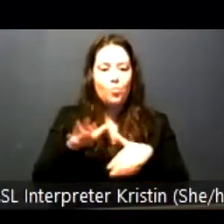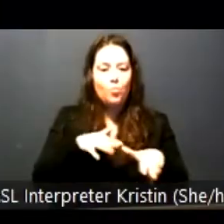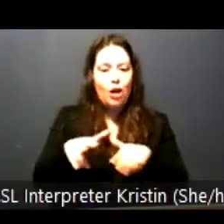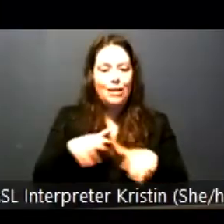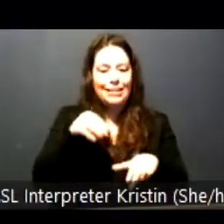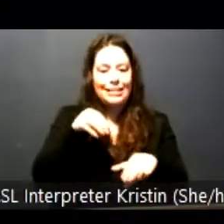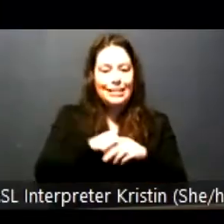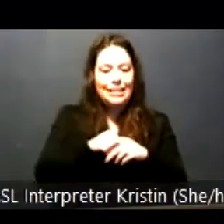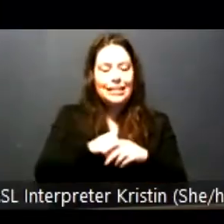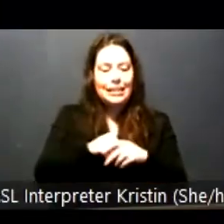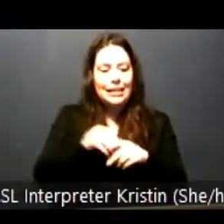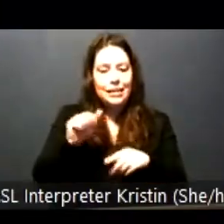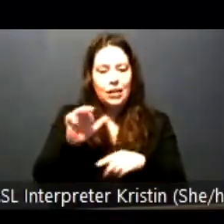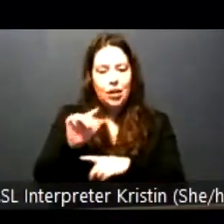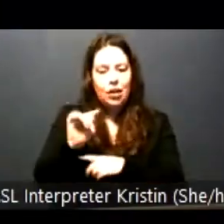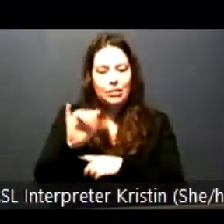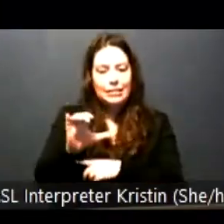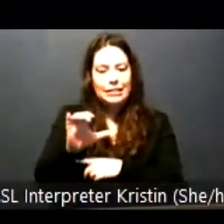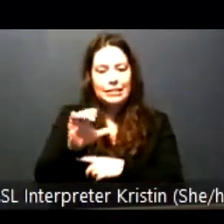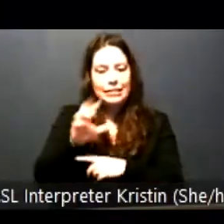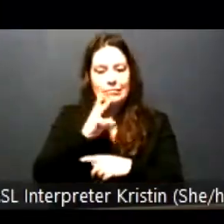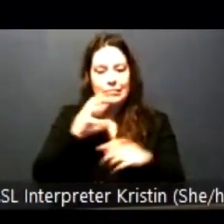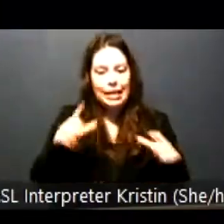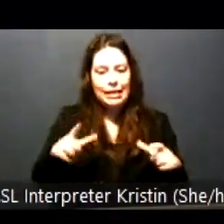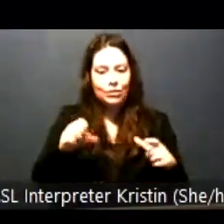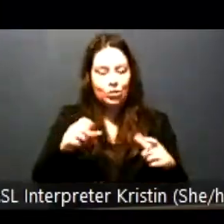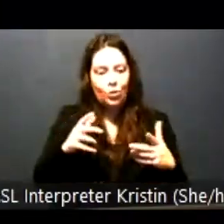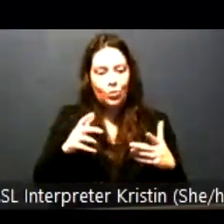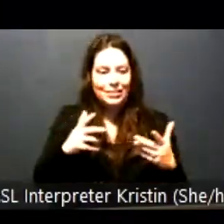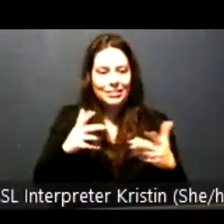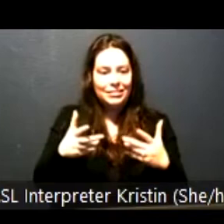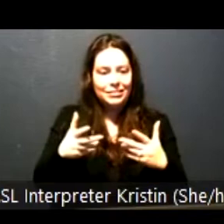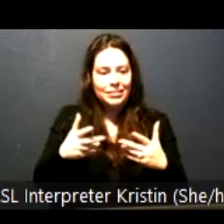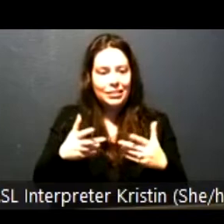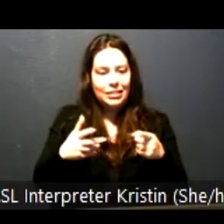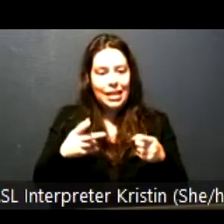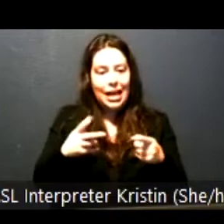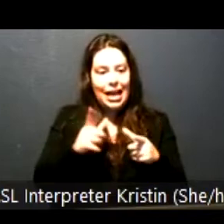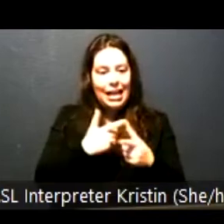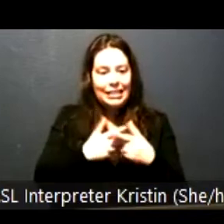until it's frozen and then we use really technical tools like this cup from the cafeteria.